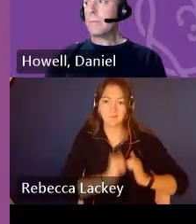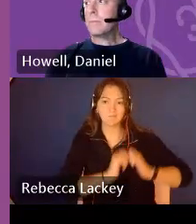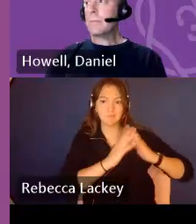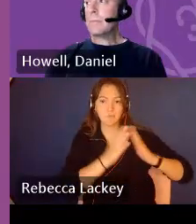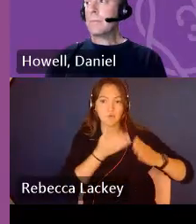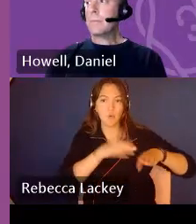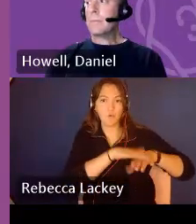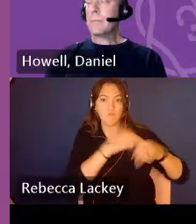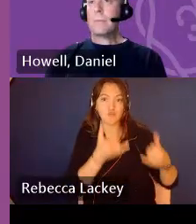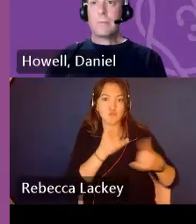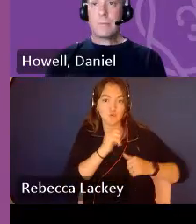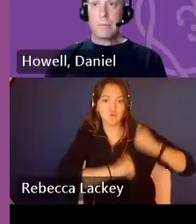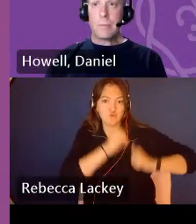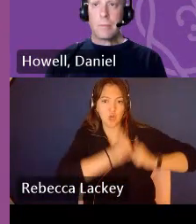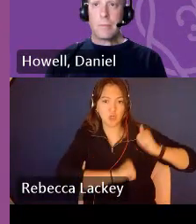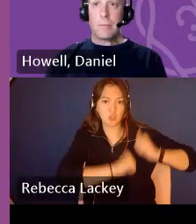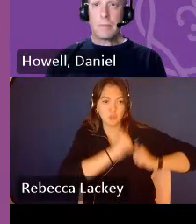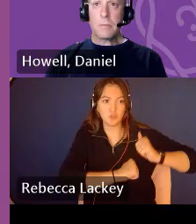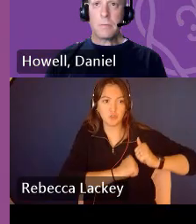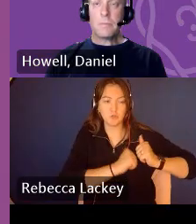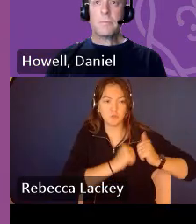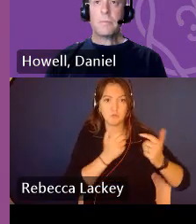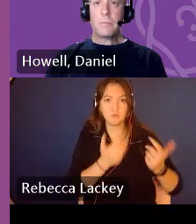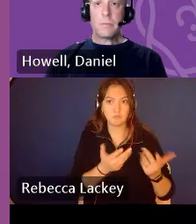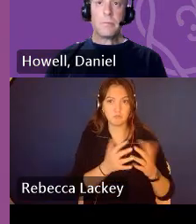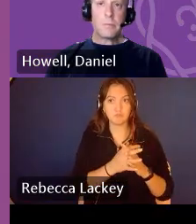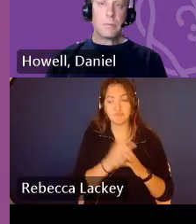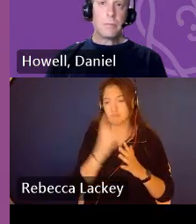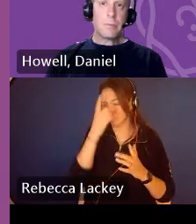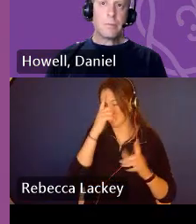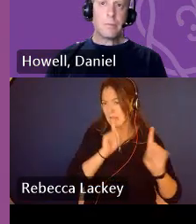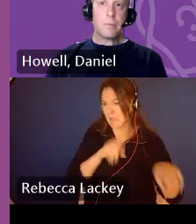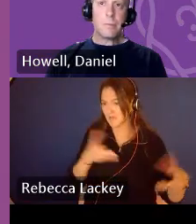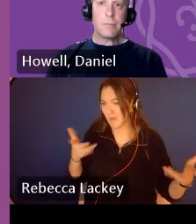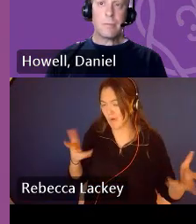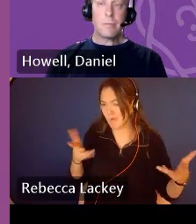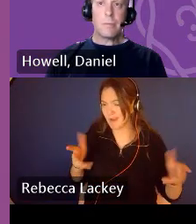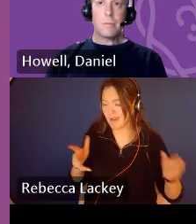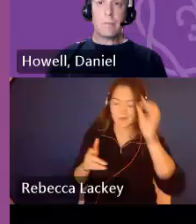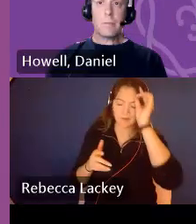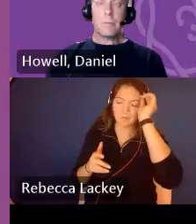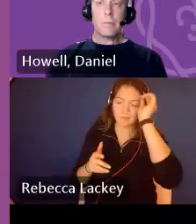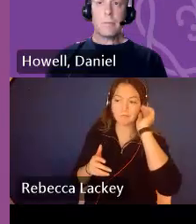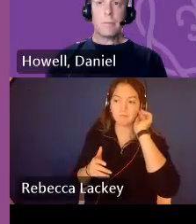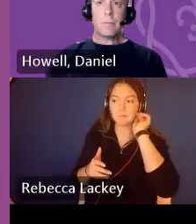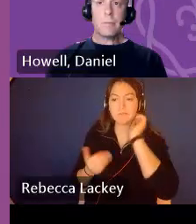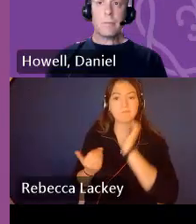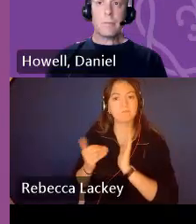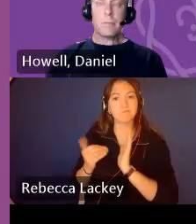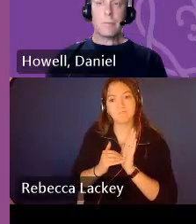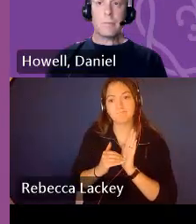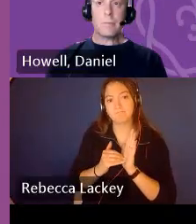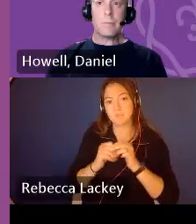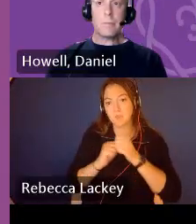the current structure? And I think we've answered that one. Uh but uh again the b the bridge itself